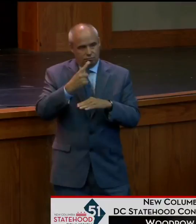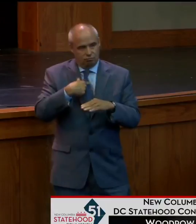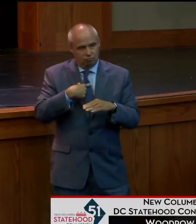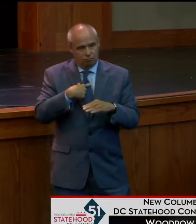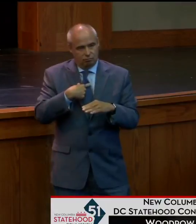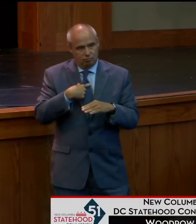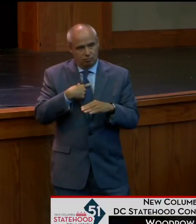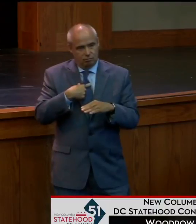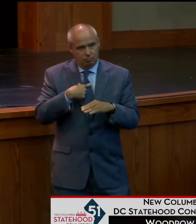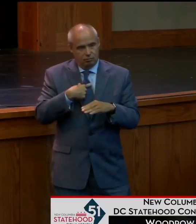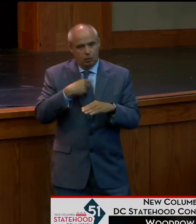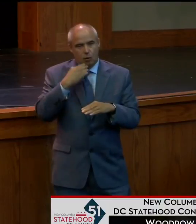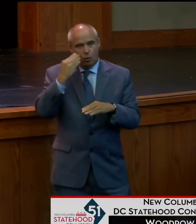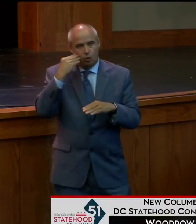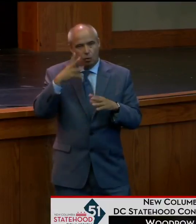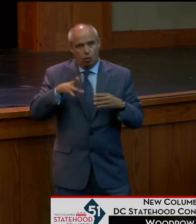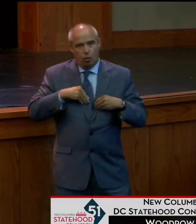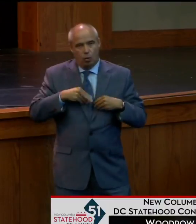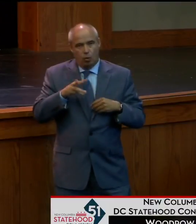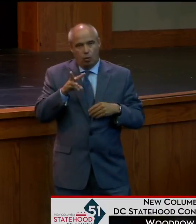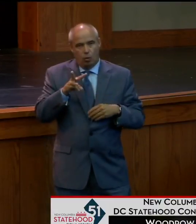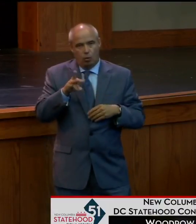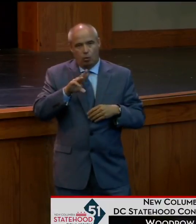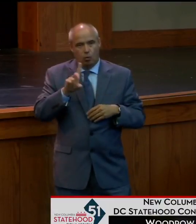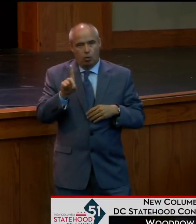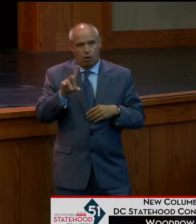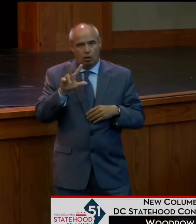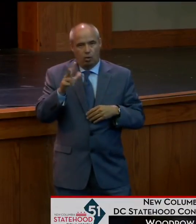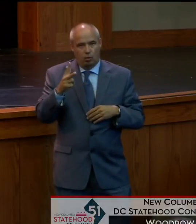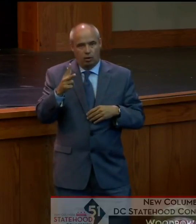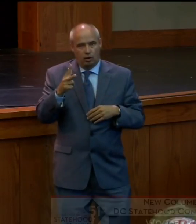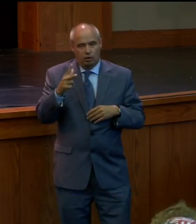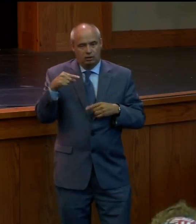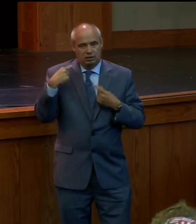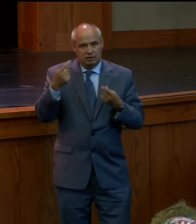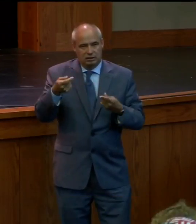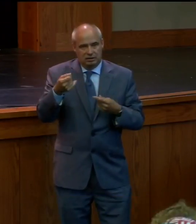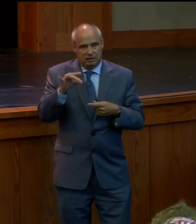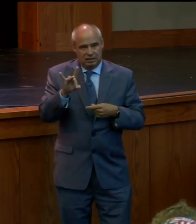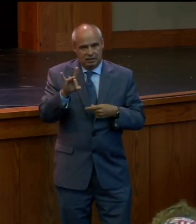I HAVE BEEN A HOMEOWNER IN WARD 3 31 YEARS.